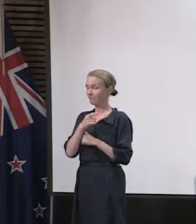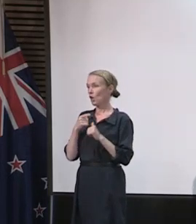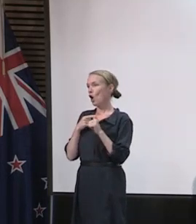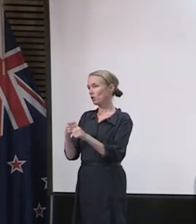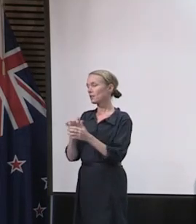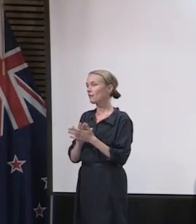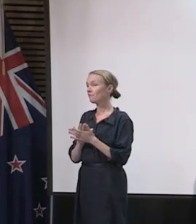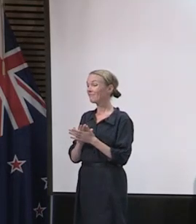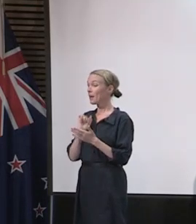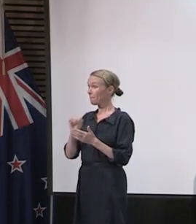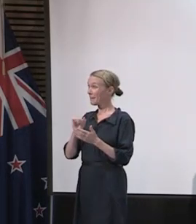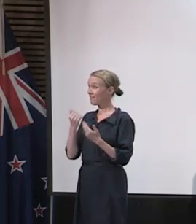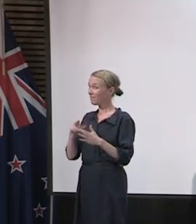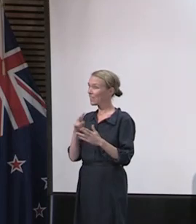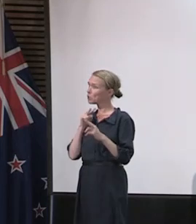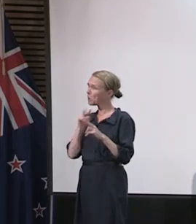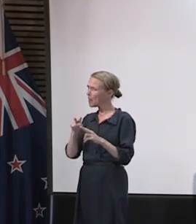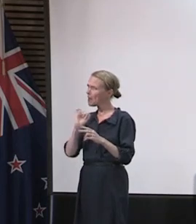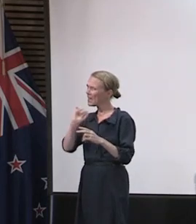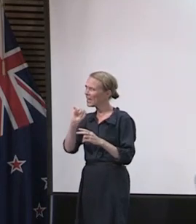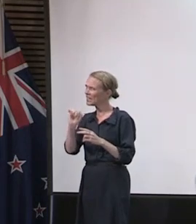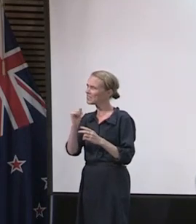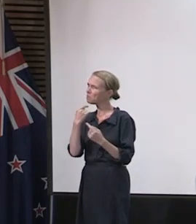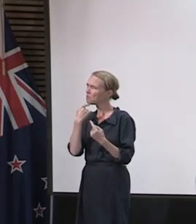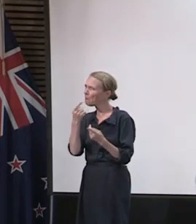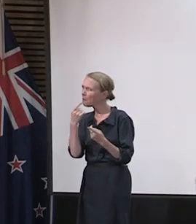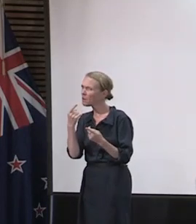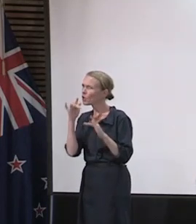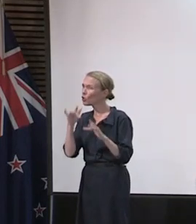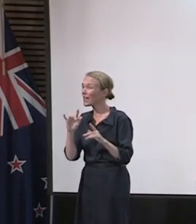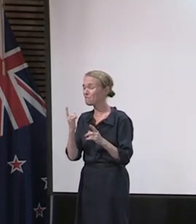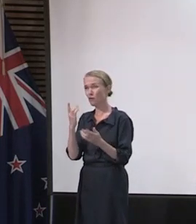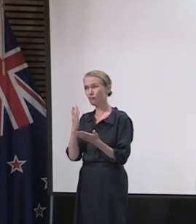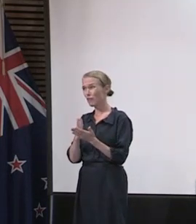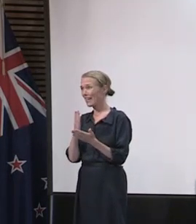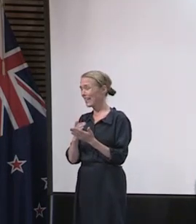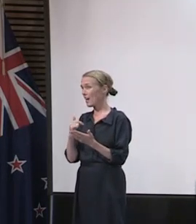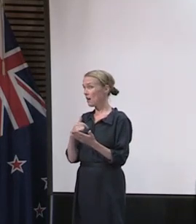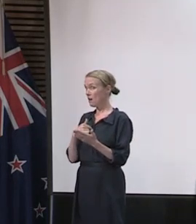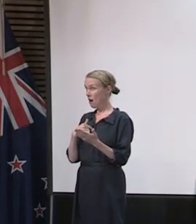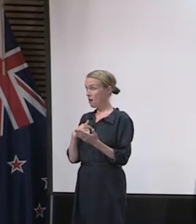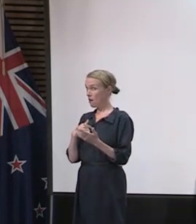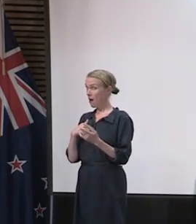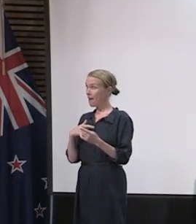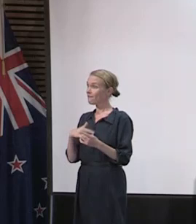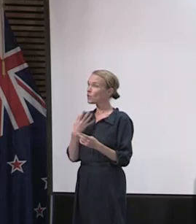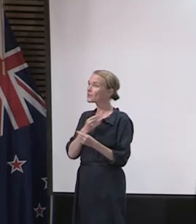seen the entirety of the comments, my view is that many of those workers would not have had a chance to make